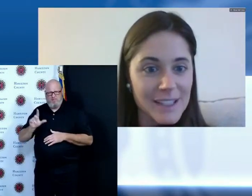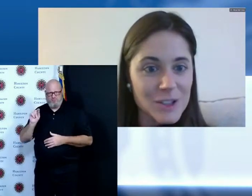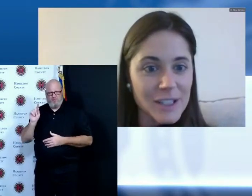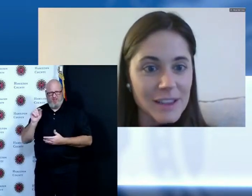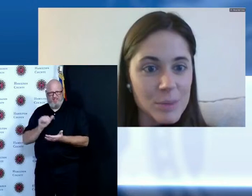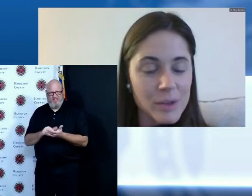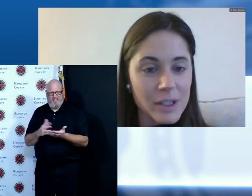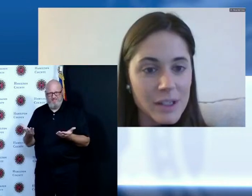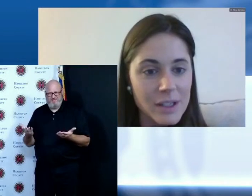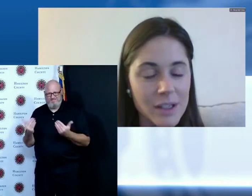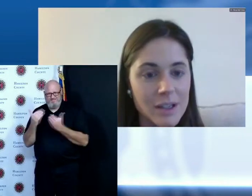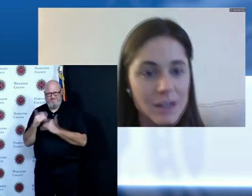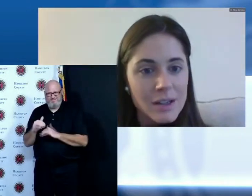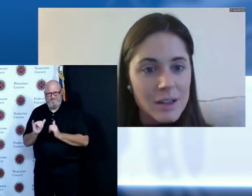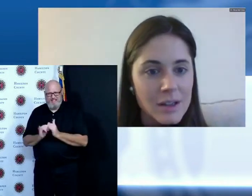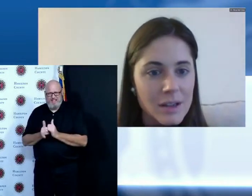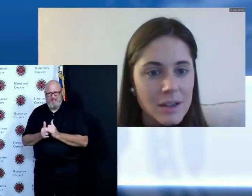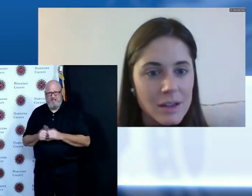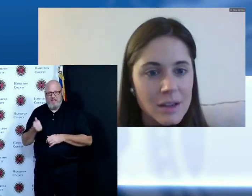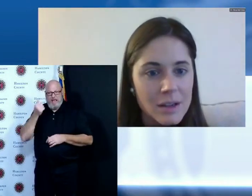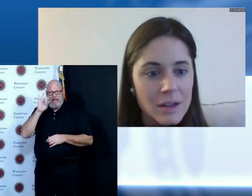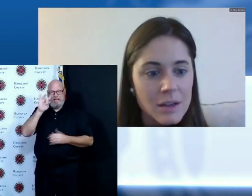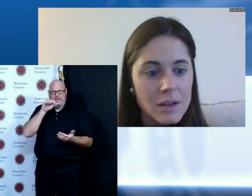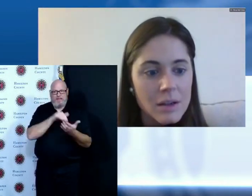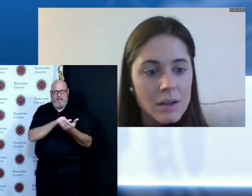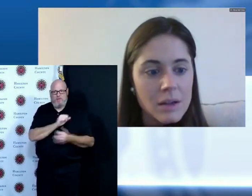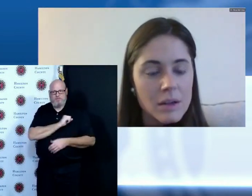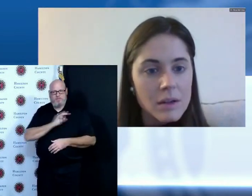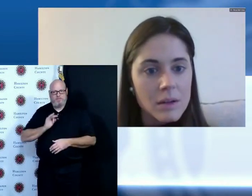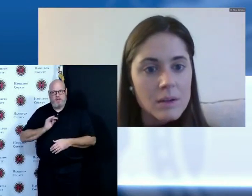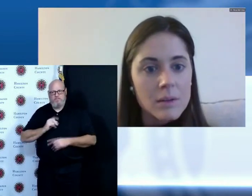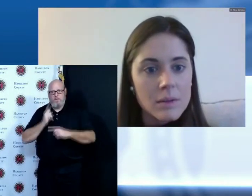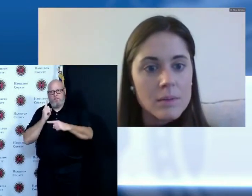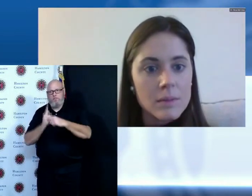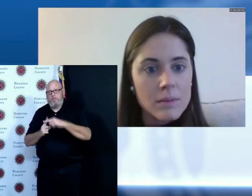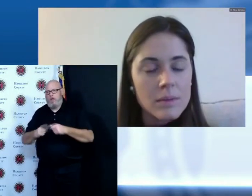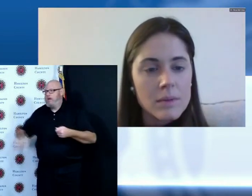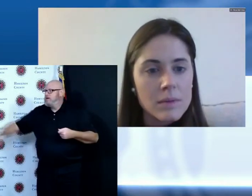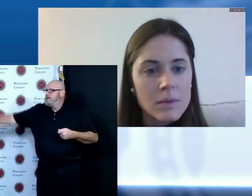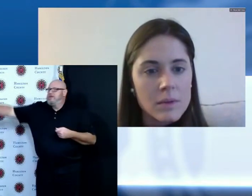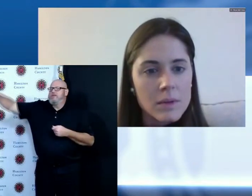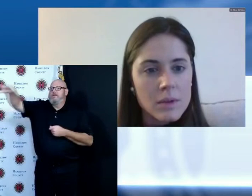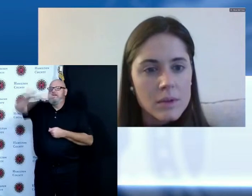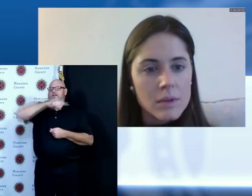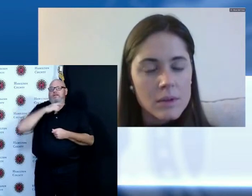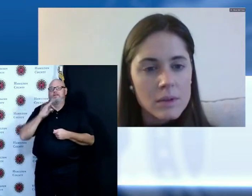available to you you'll be called to do it rather than doing this you know 12 websites thing I mean